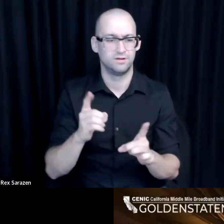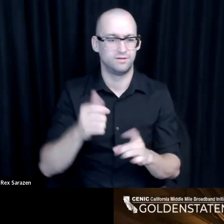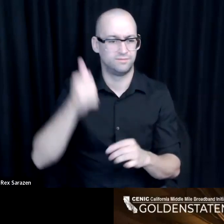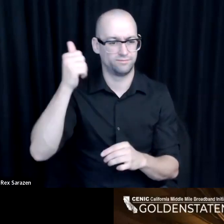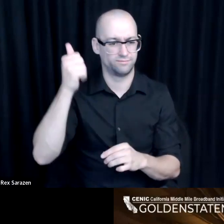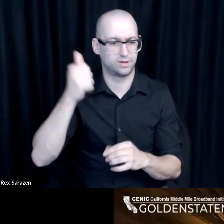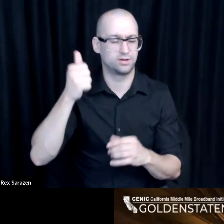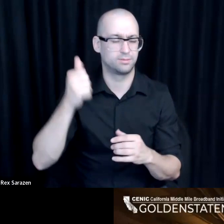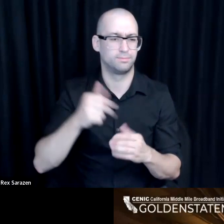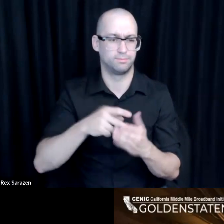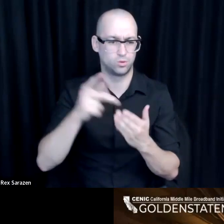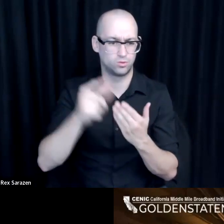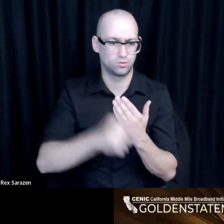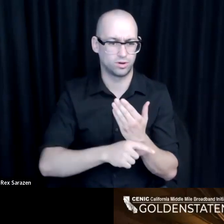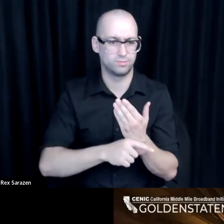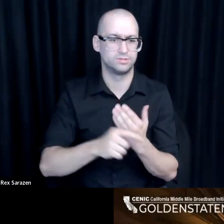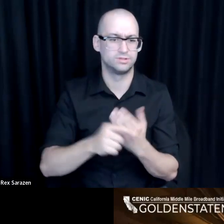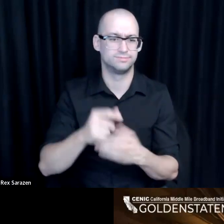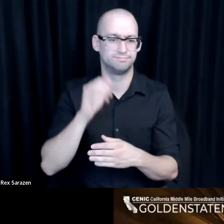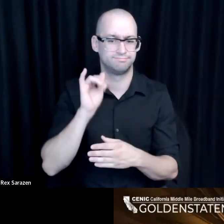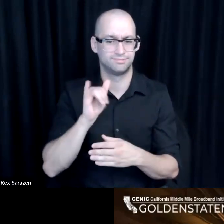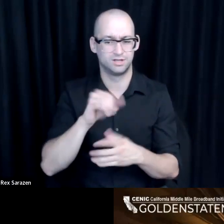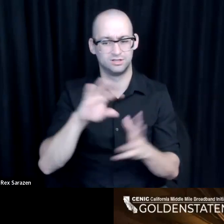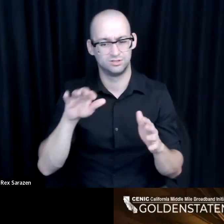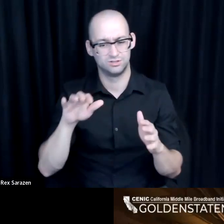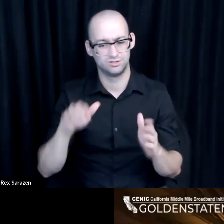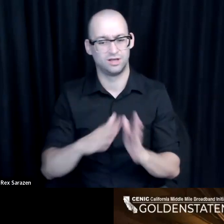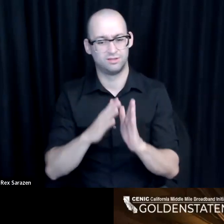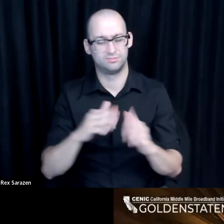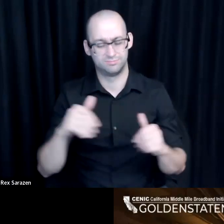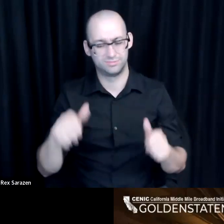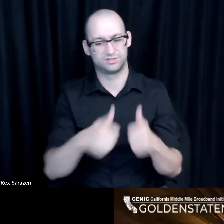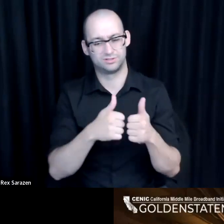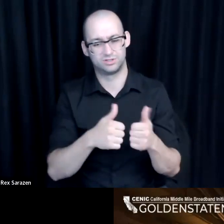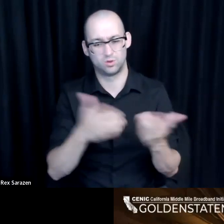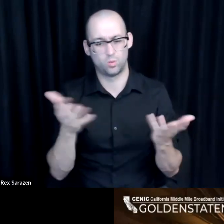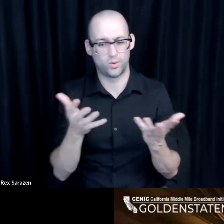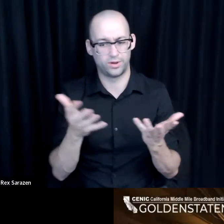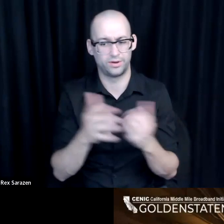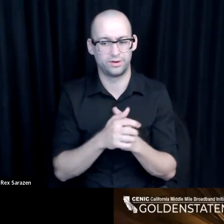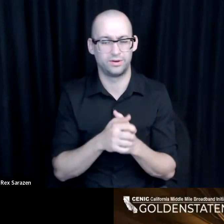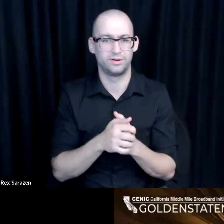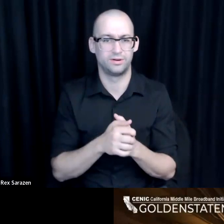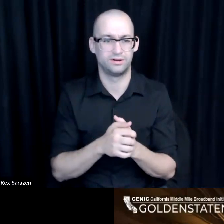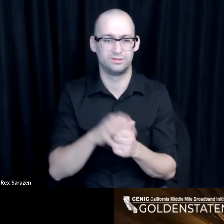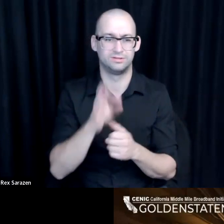like, that's the good news. The challenge is that you know, potentially for the Tribes that need